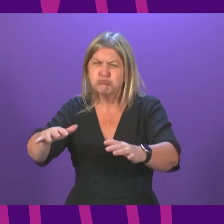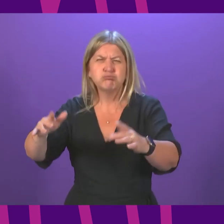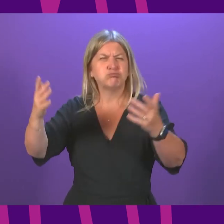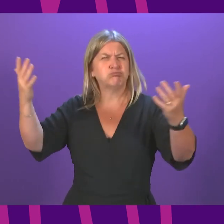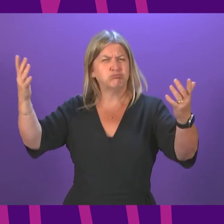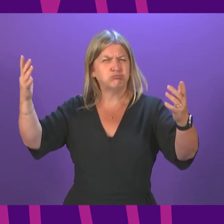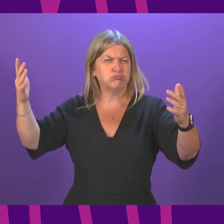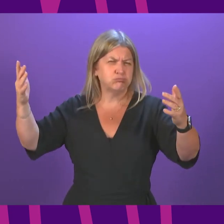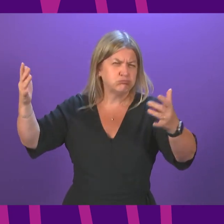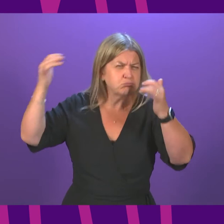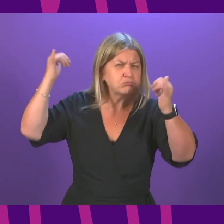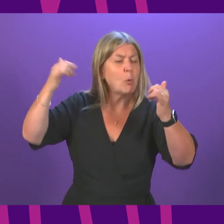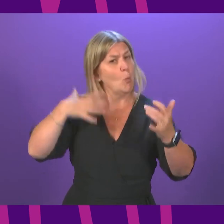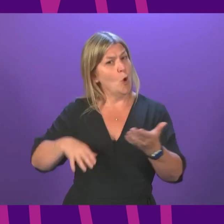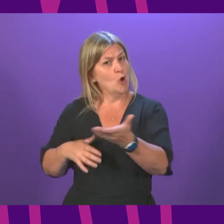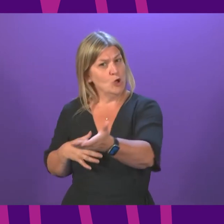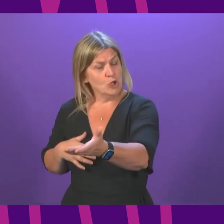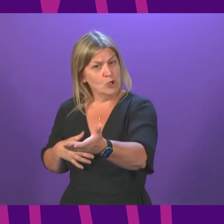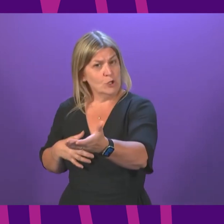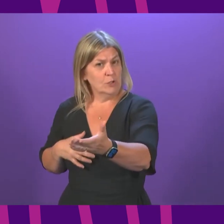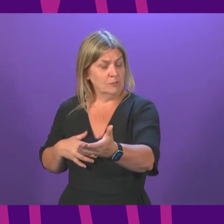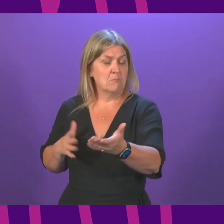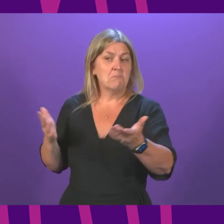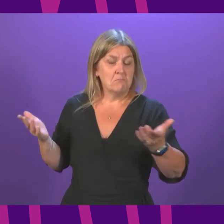issues in her contribution. In the course of the passage of this legislation, she and